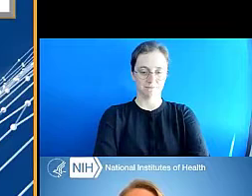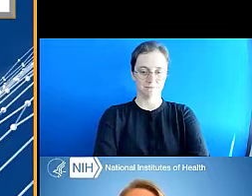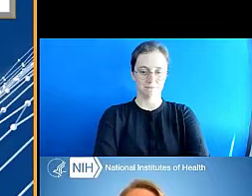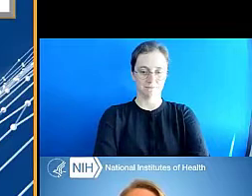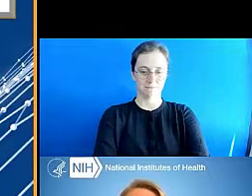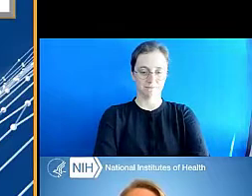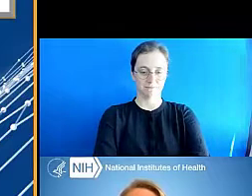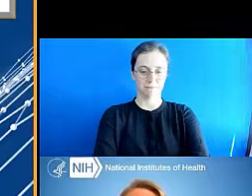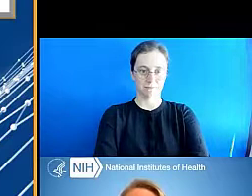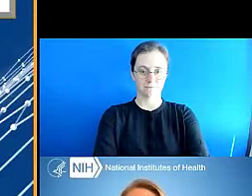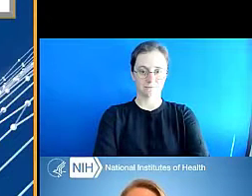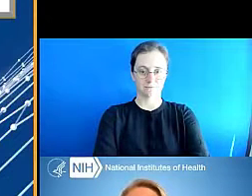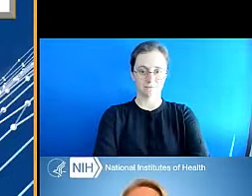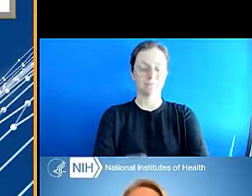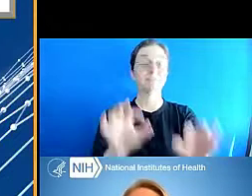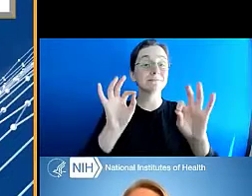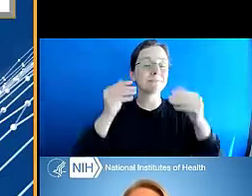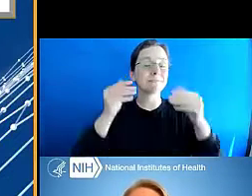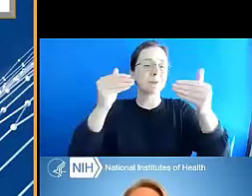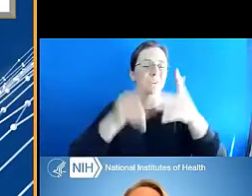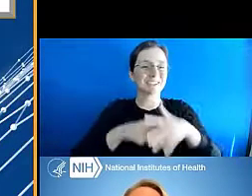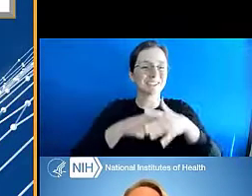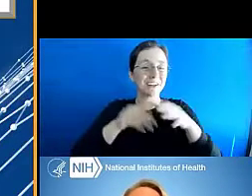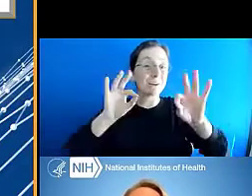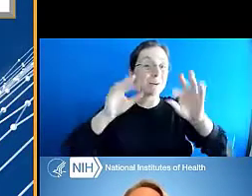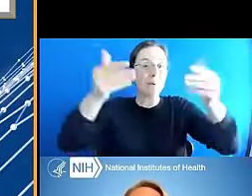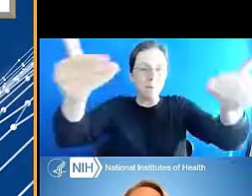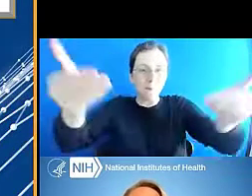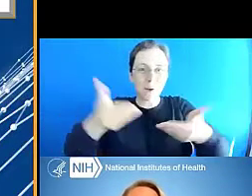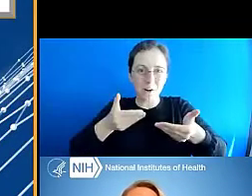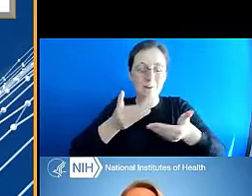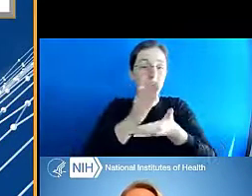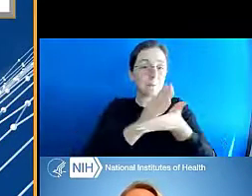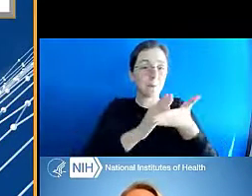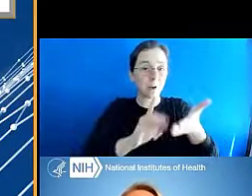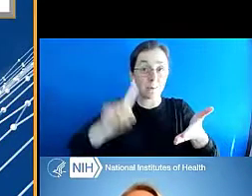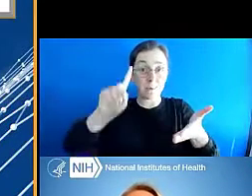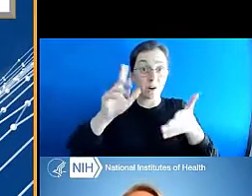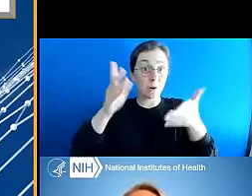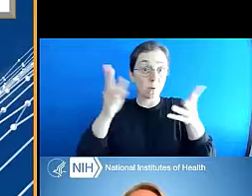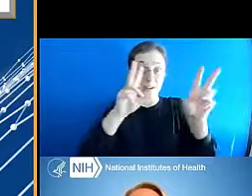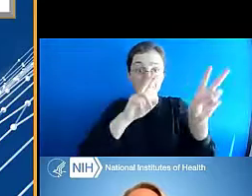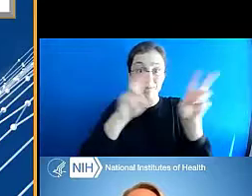All right. Let's get started. Welcome to part one of the new NIH